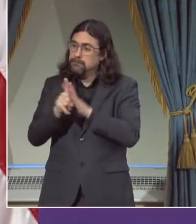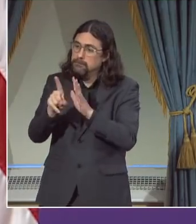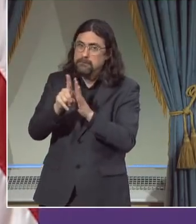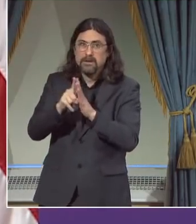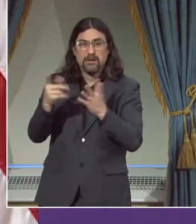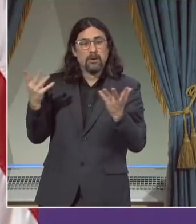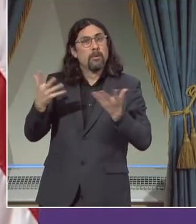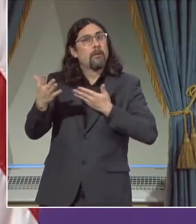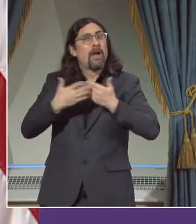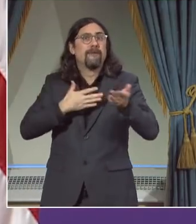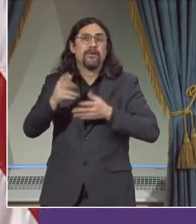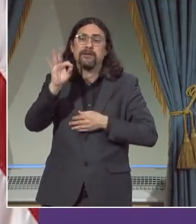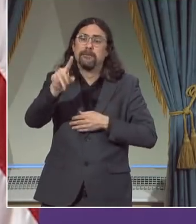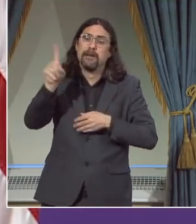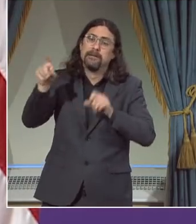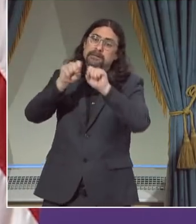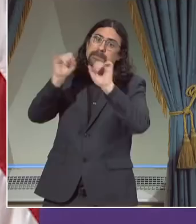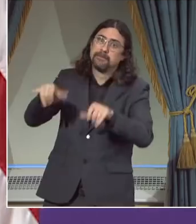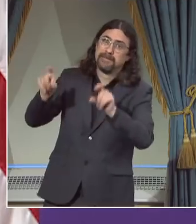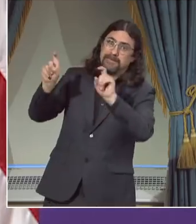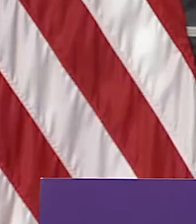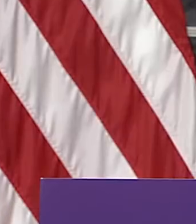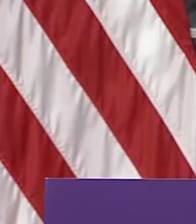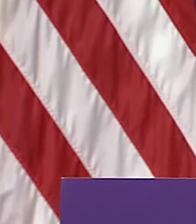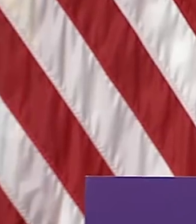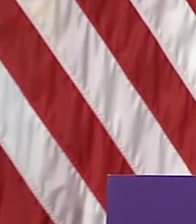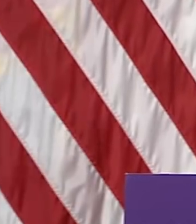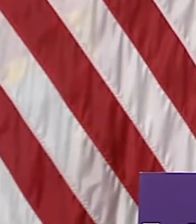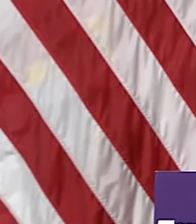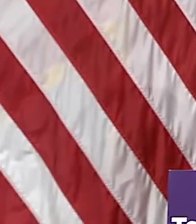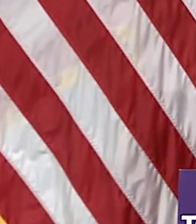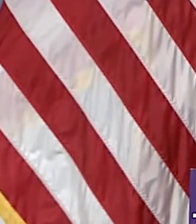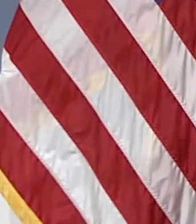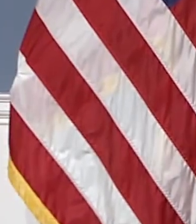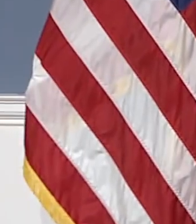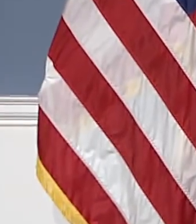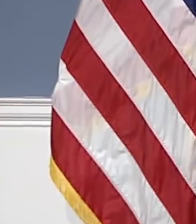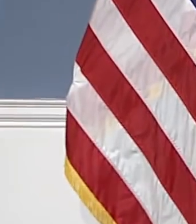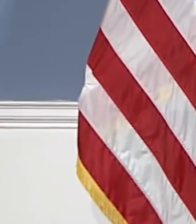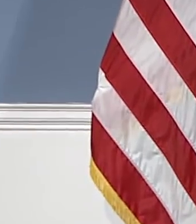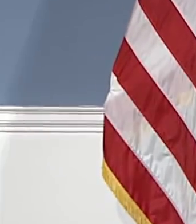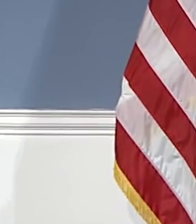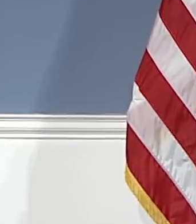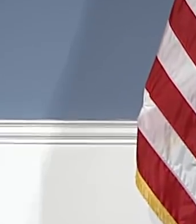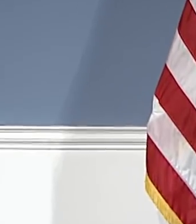WITH THAT, EVERYONE, THANK YOU. WE WILL BE BACK TOMORROW WITH MORE UPDATES . THANK YOU VERY MUC